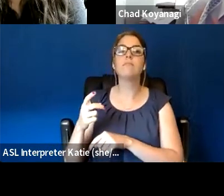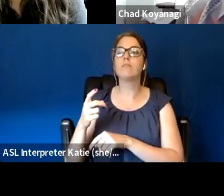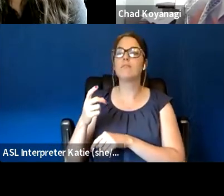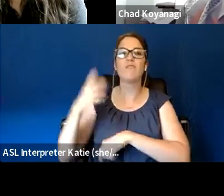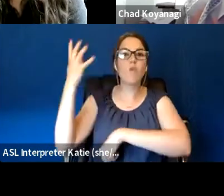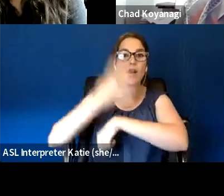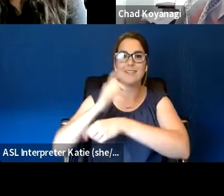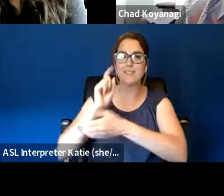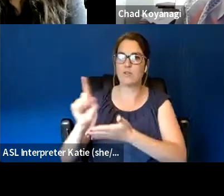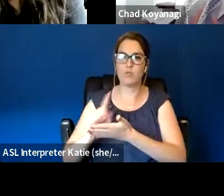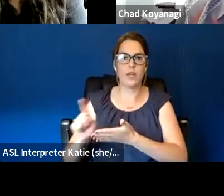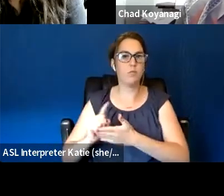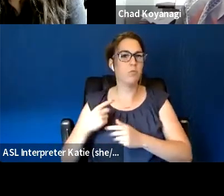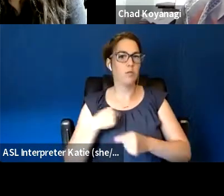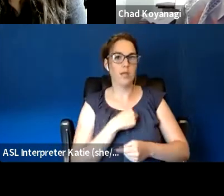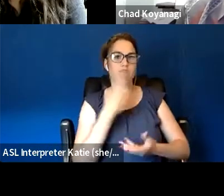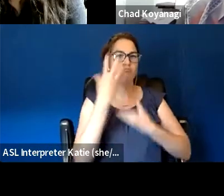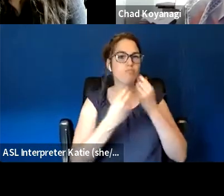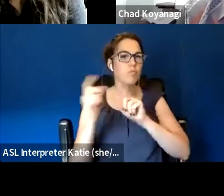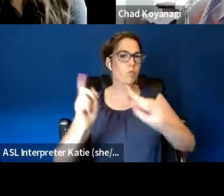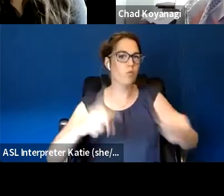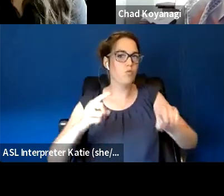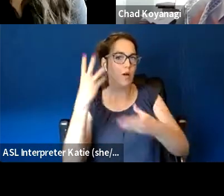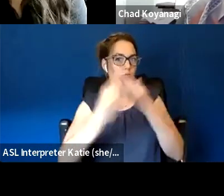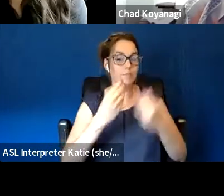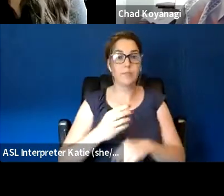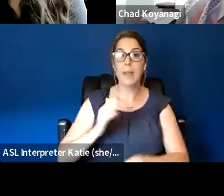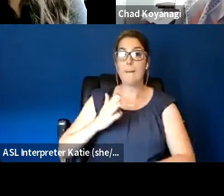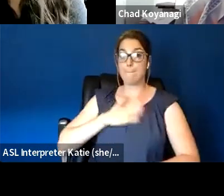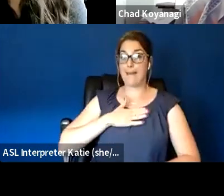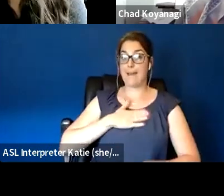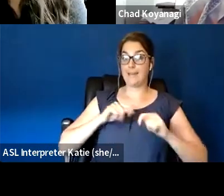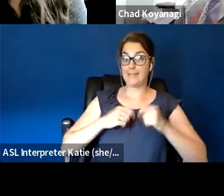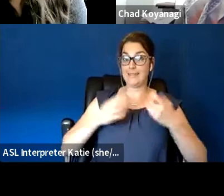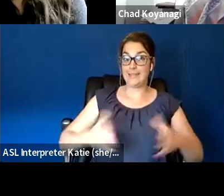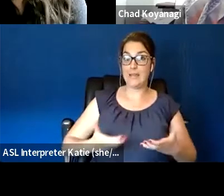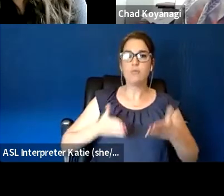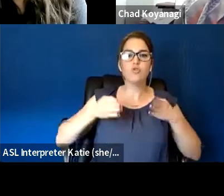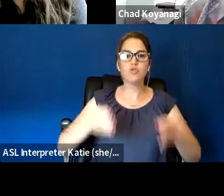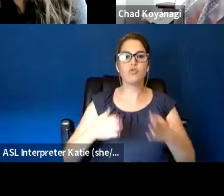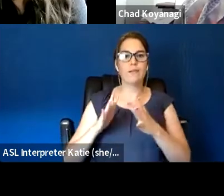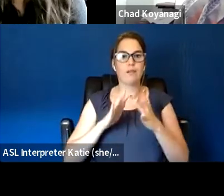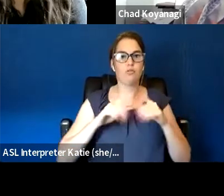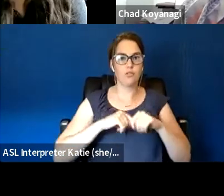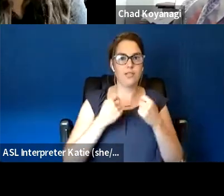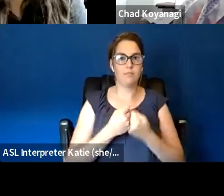But my team is the street outreach team that partners with the clinic.